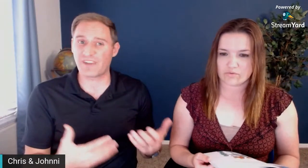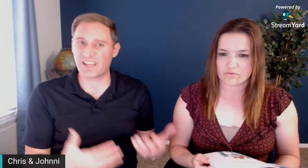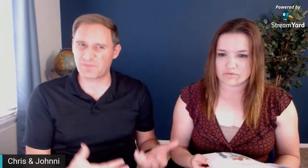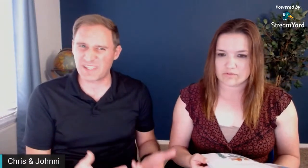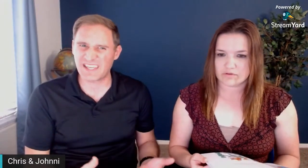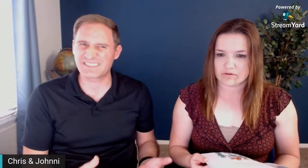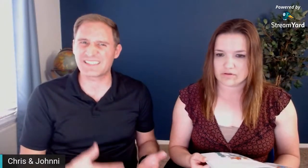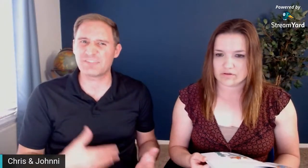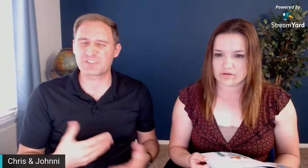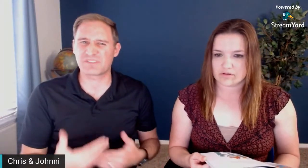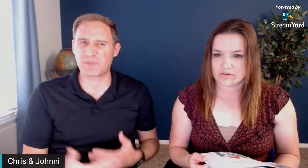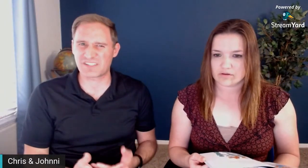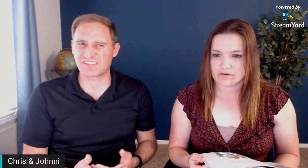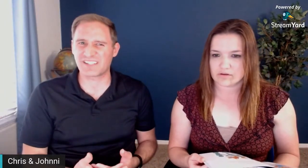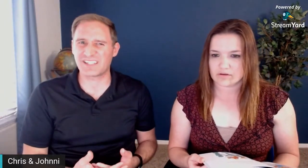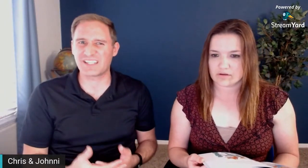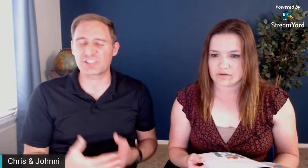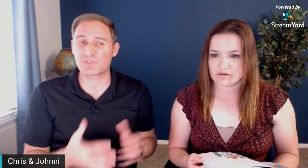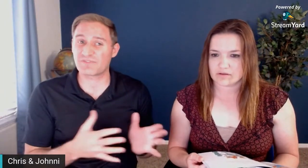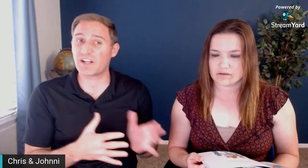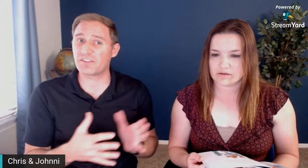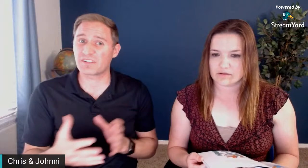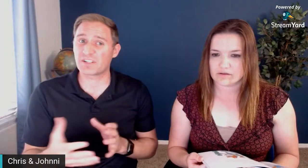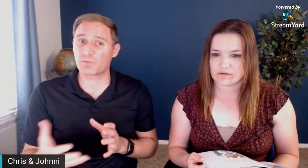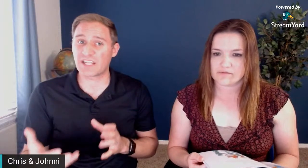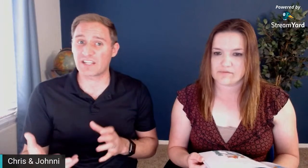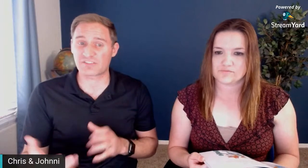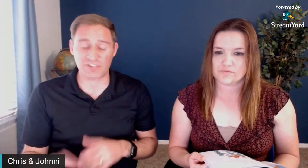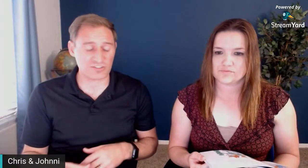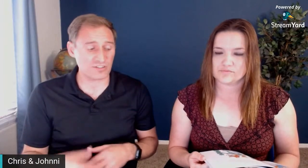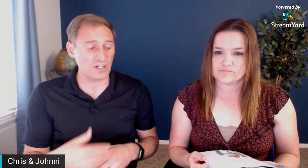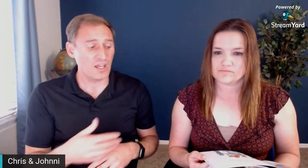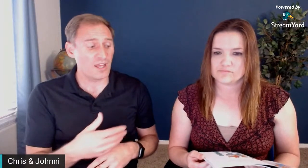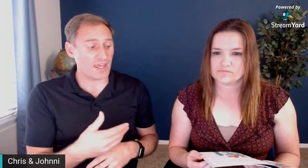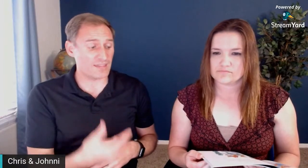by a pse which is a pitch in science english which follows a little more english structure and